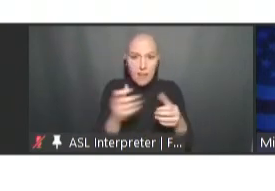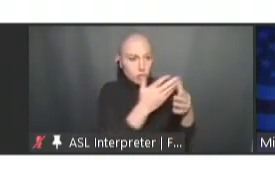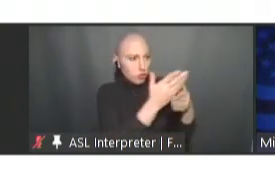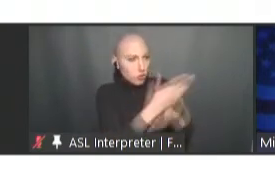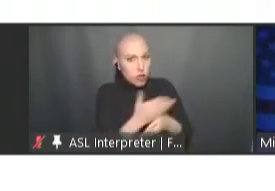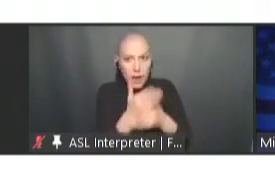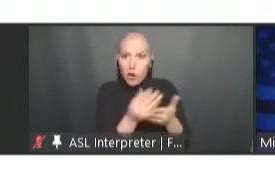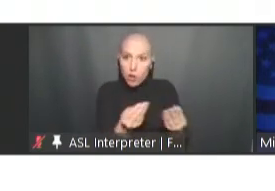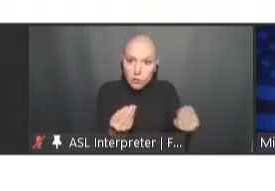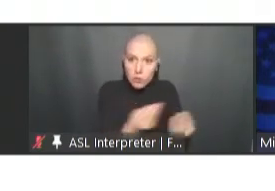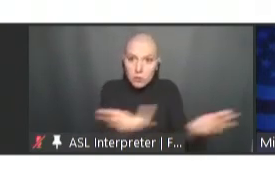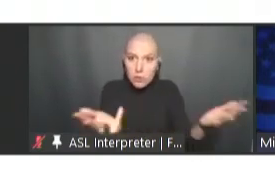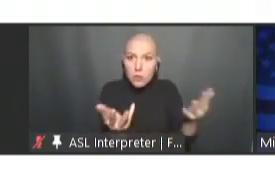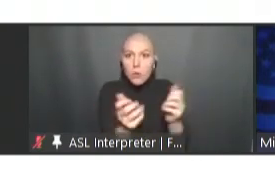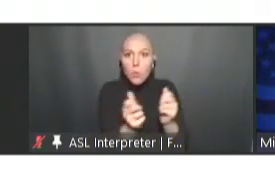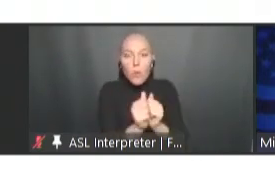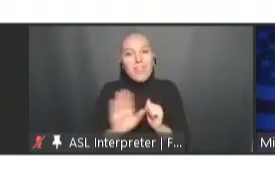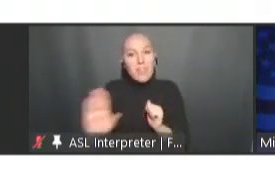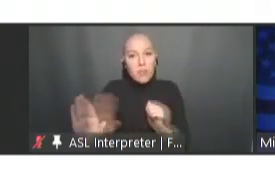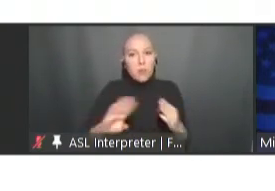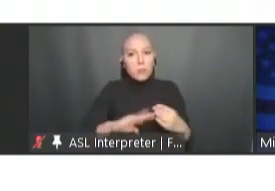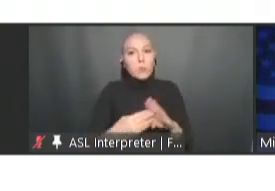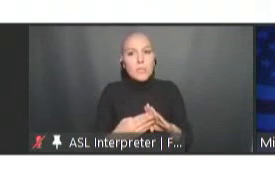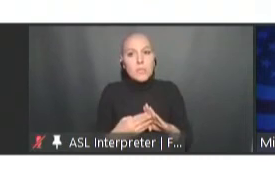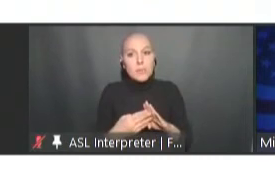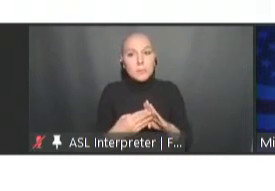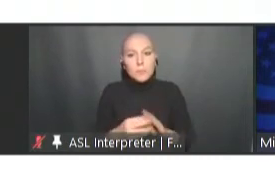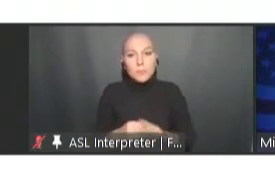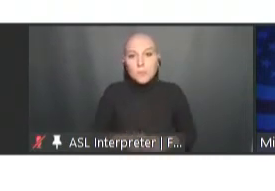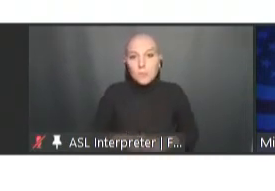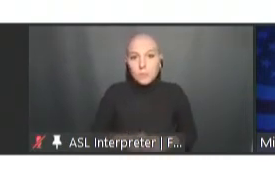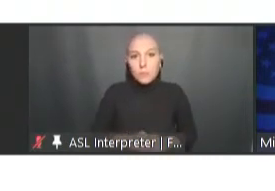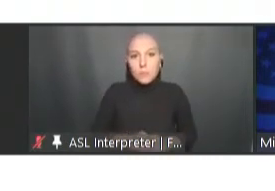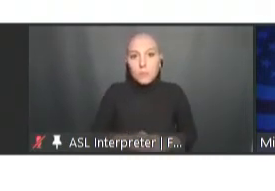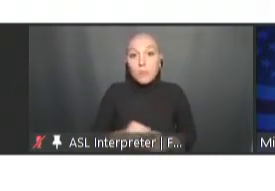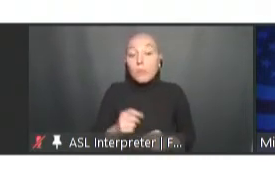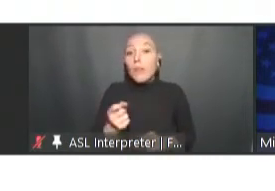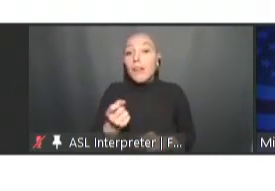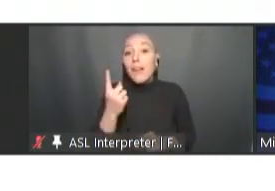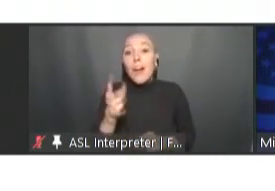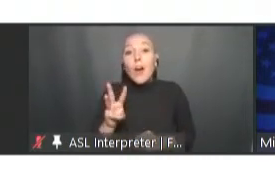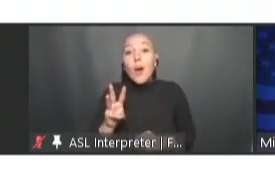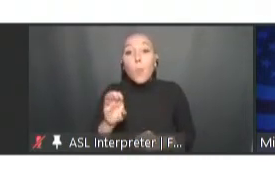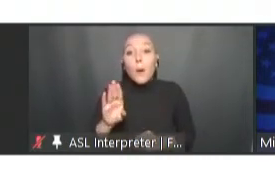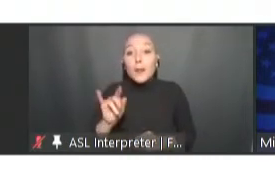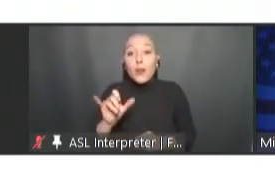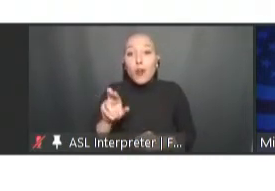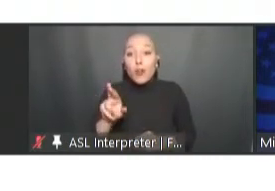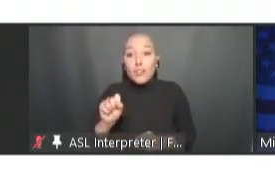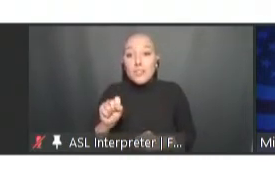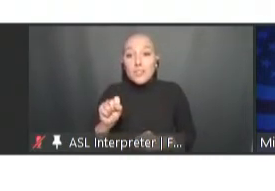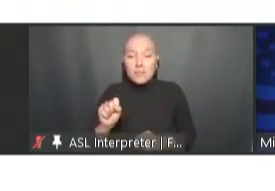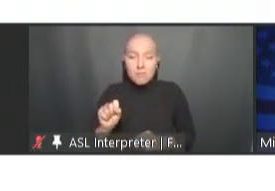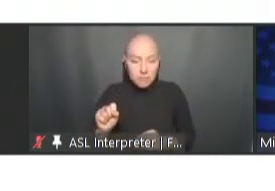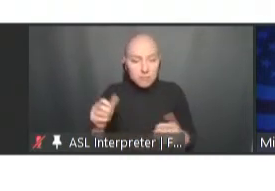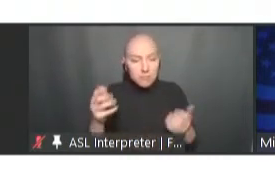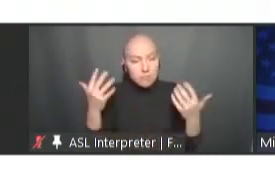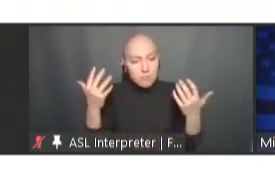with their communities. In addition, webinars, tons of webinars over the last few years,